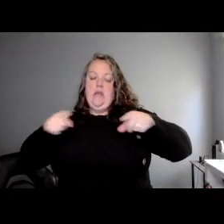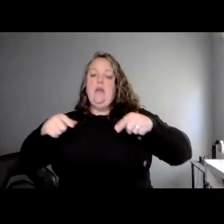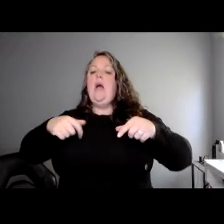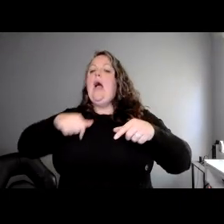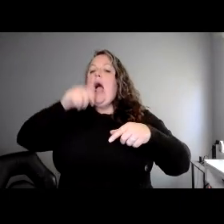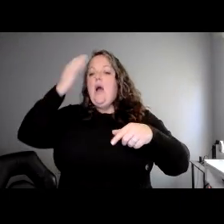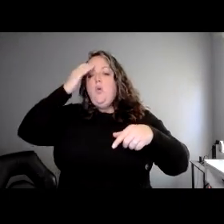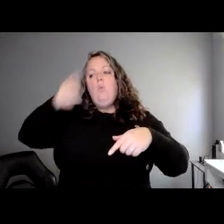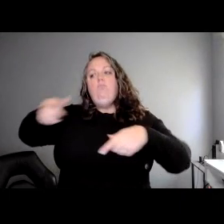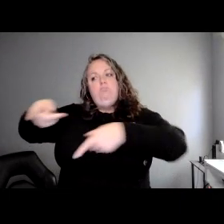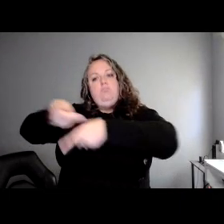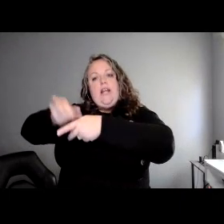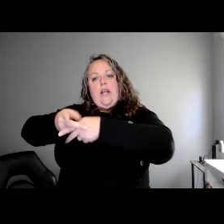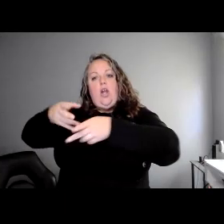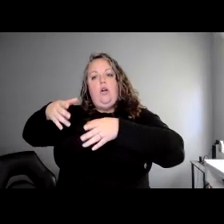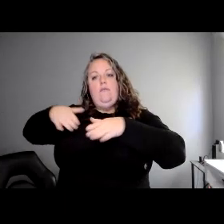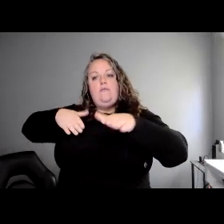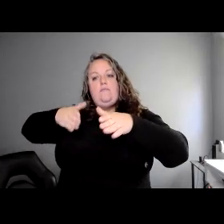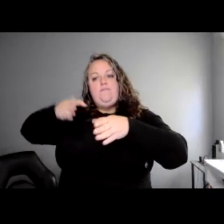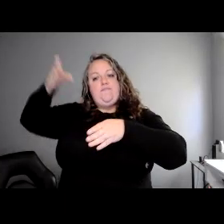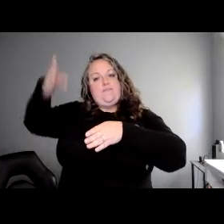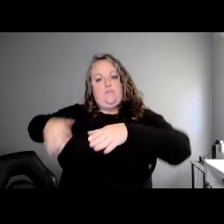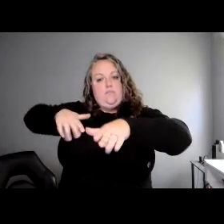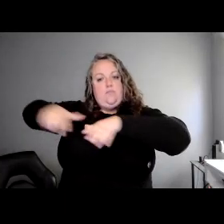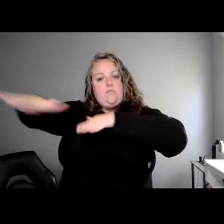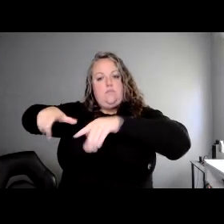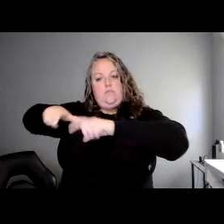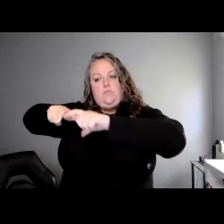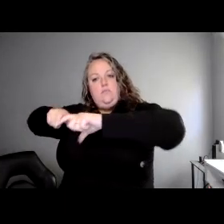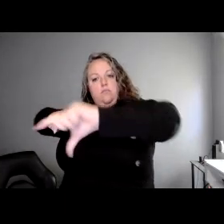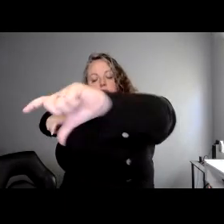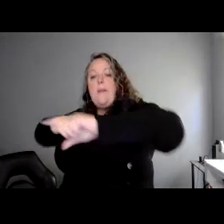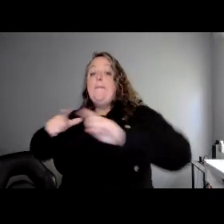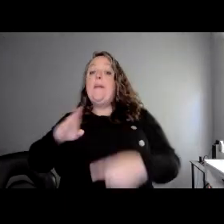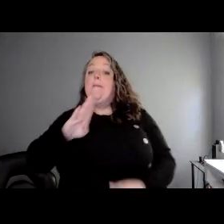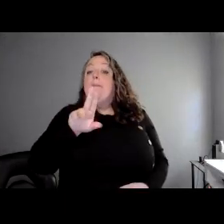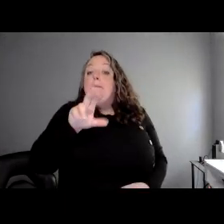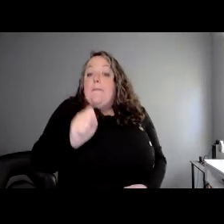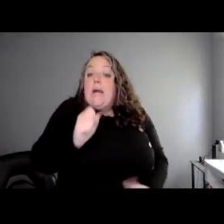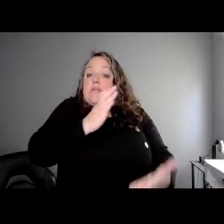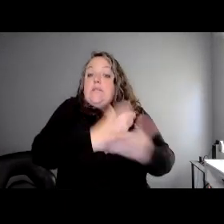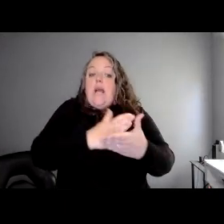like you said. But as far as the bus stops, I'll have to research that and get back to